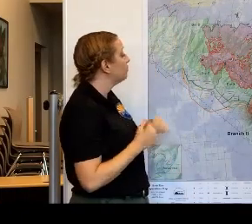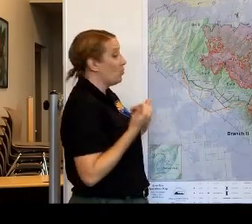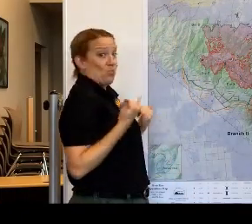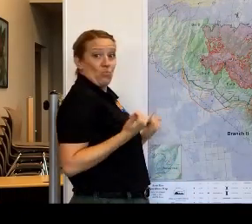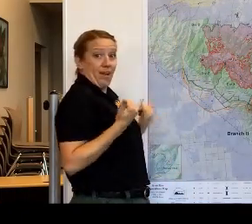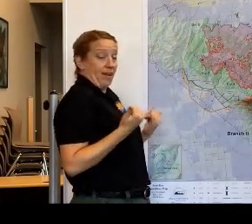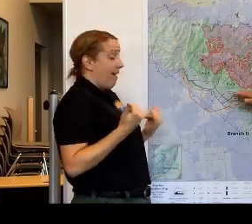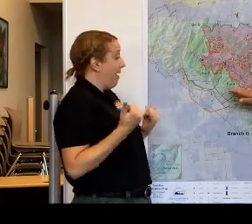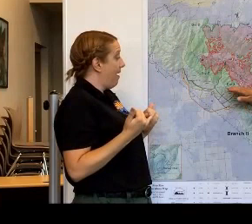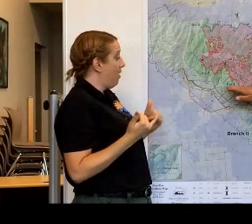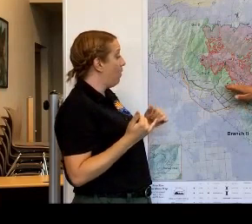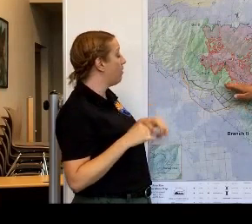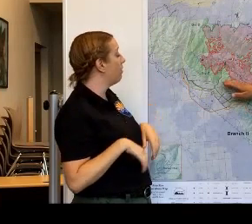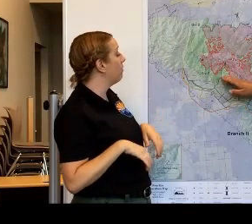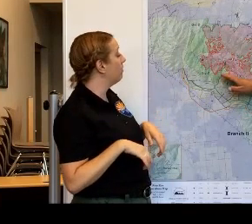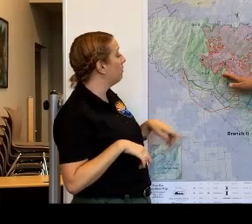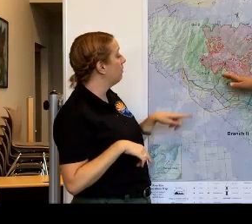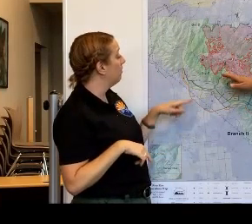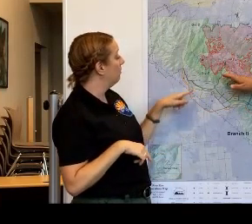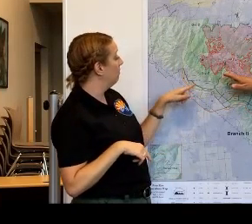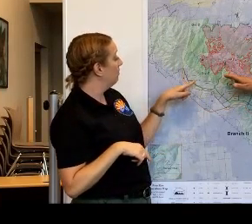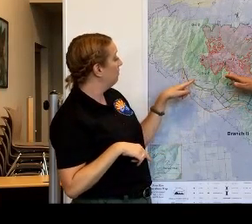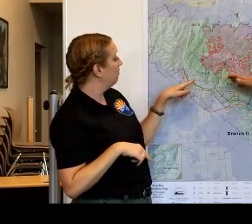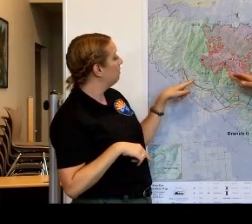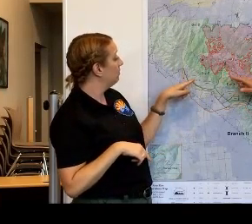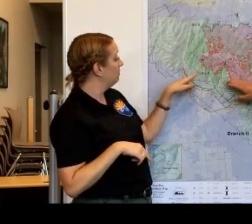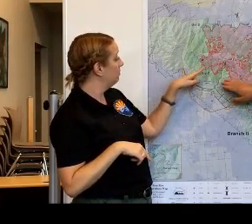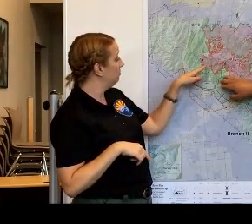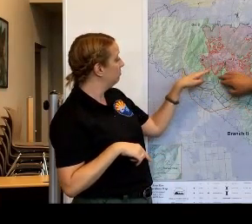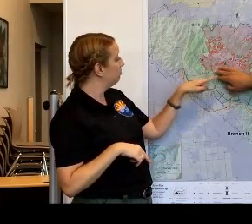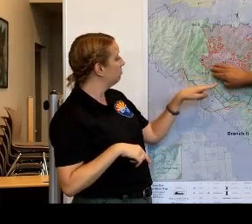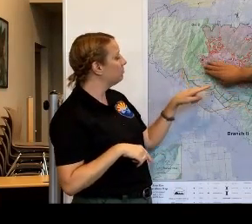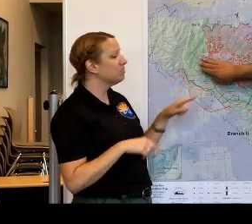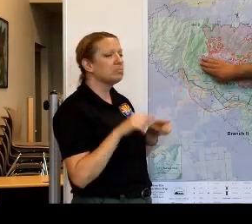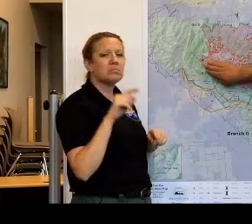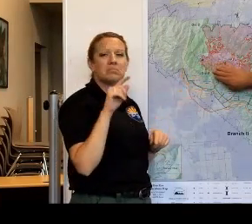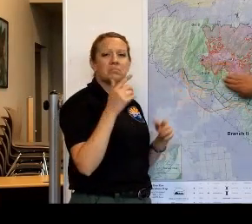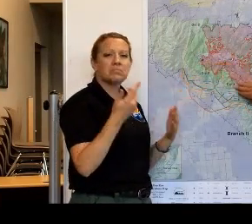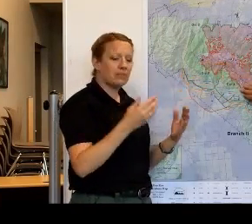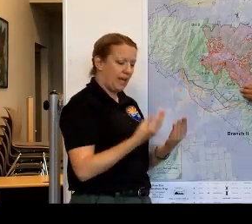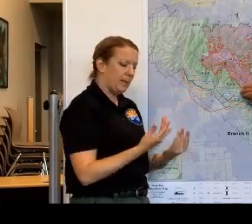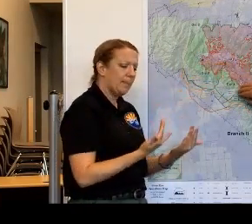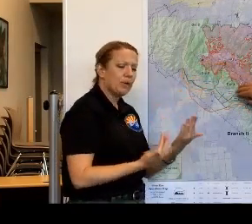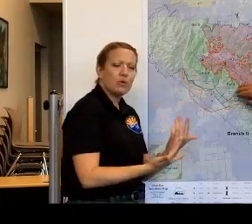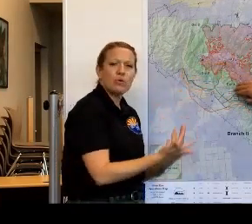where we're at the fire is burning at a low intensity mostly on this side and